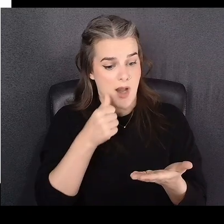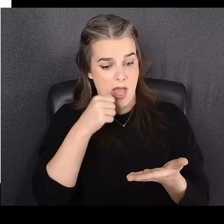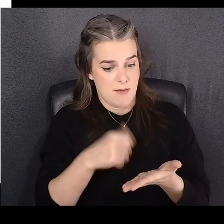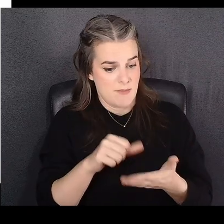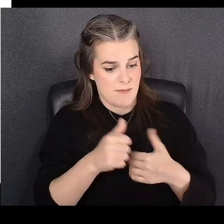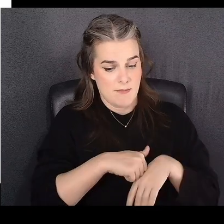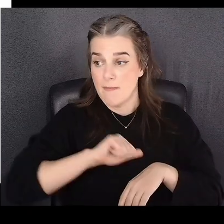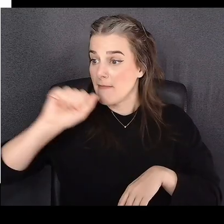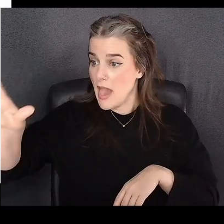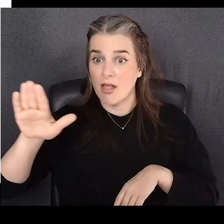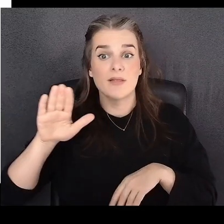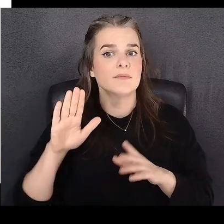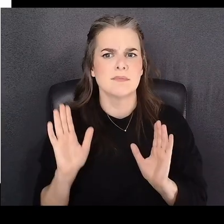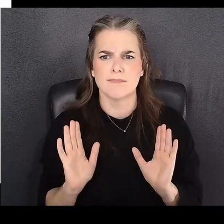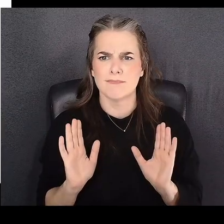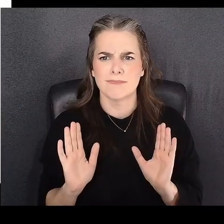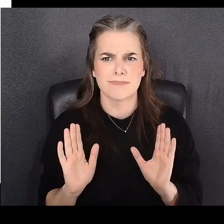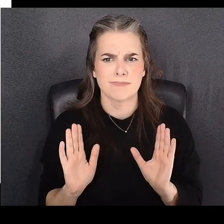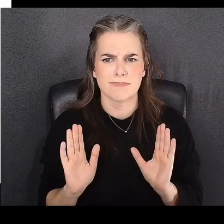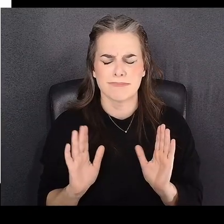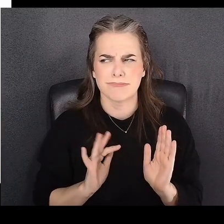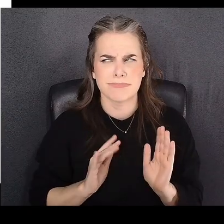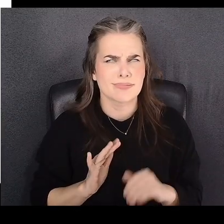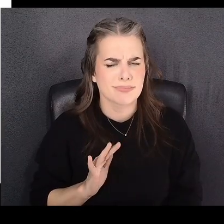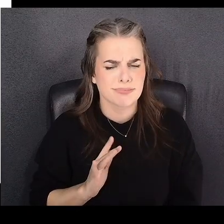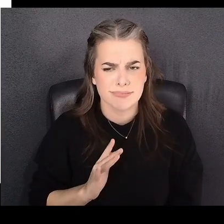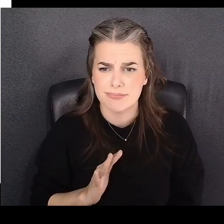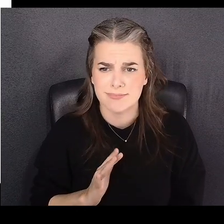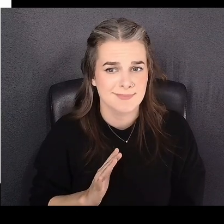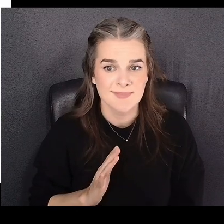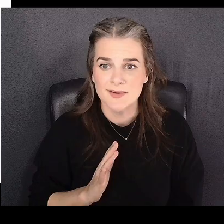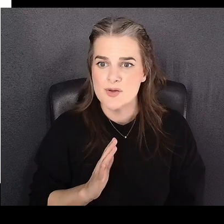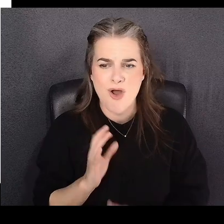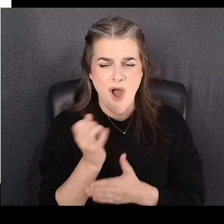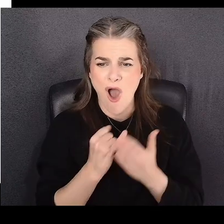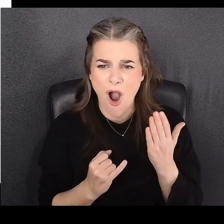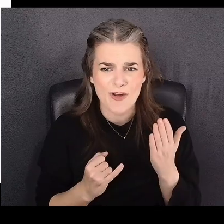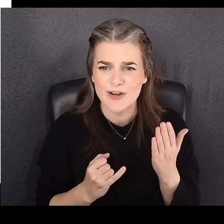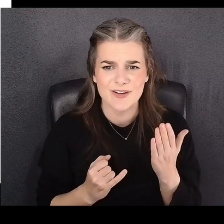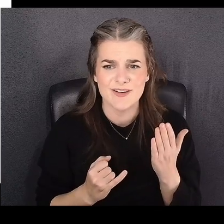It was just so neat to see folks make something from scratch for themselves and using